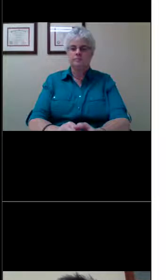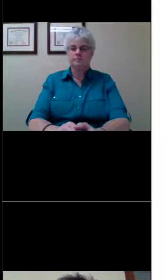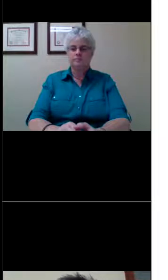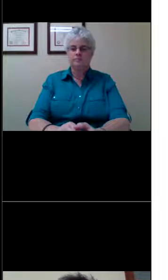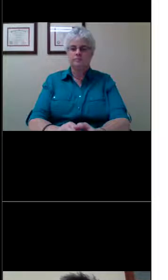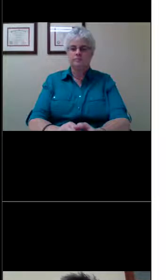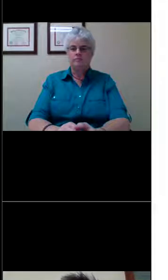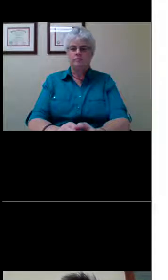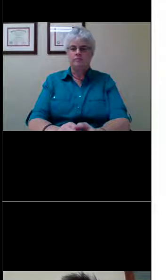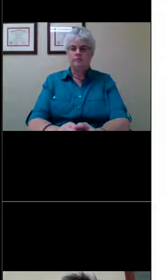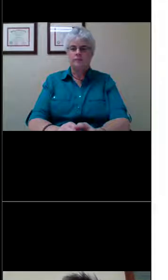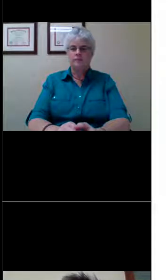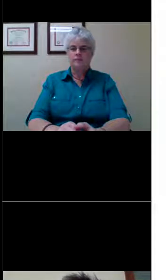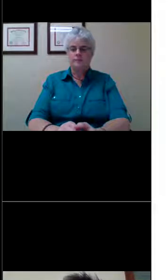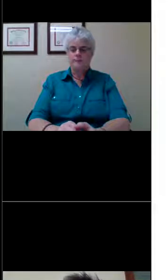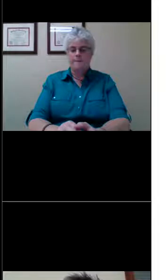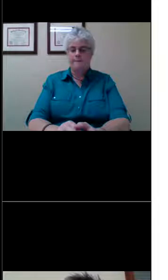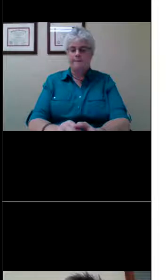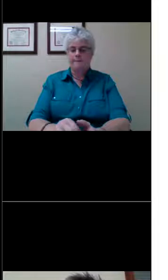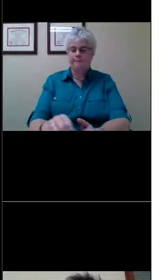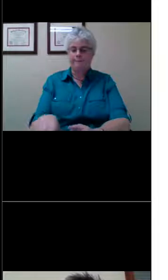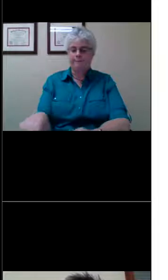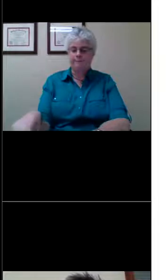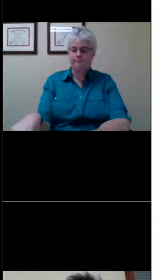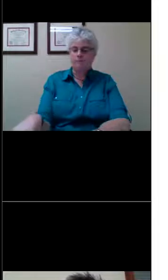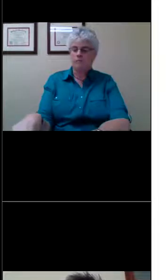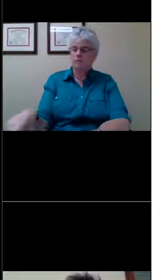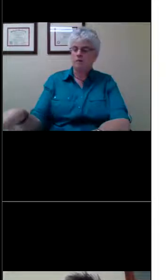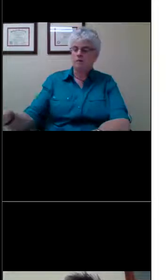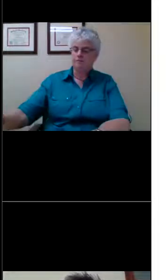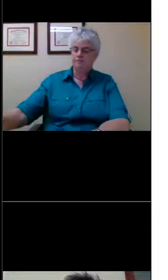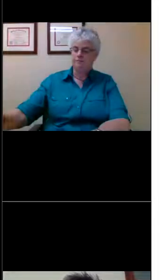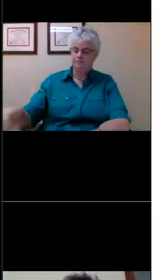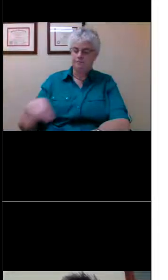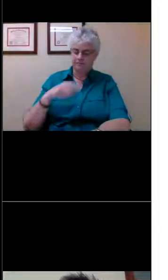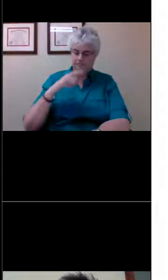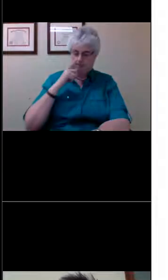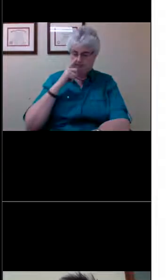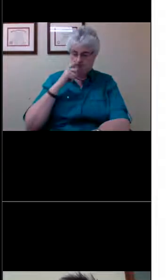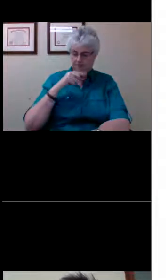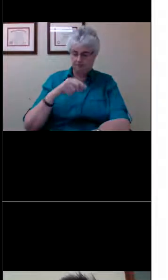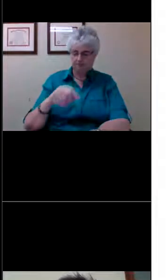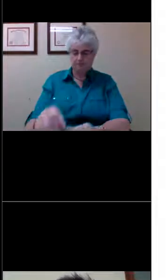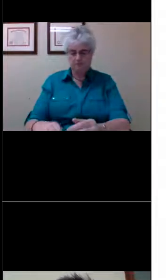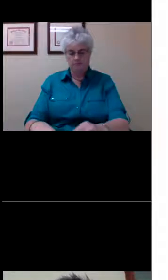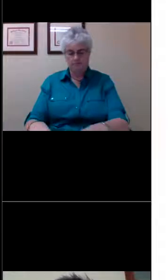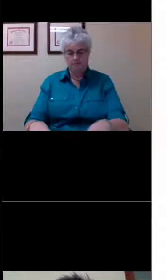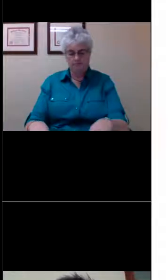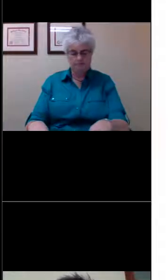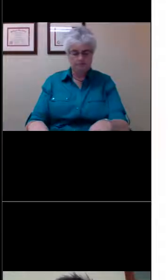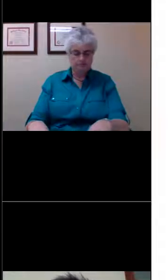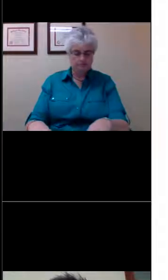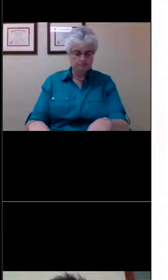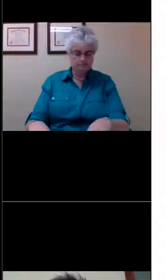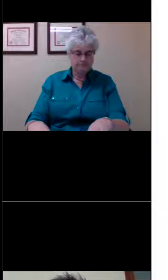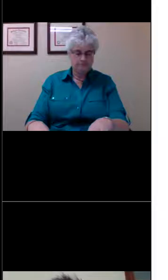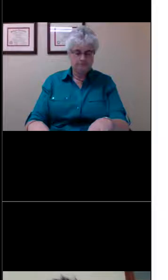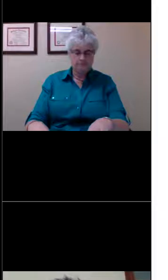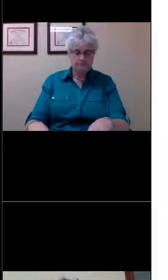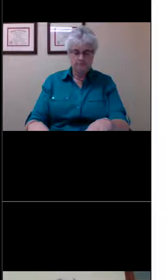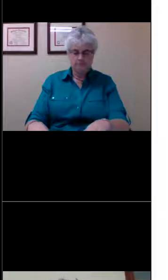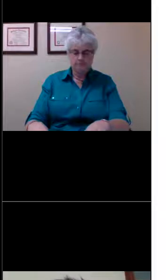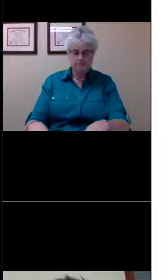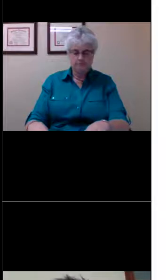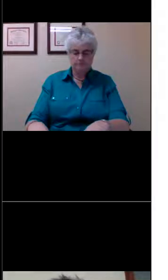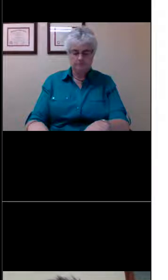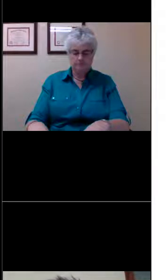if you just go to www.patreon.com/InDisabilityJustice, that's where we're at.